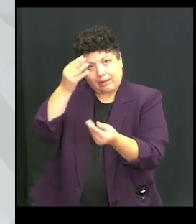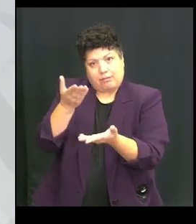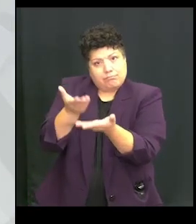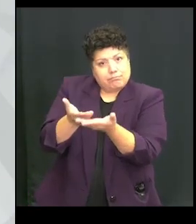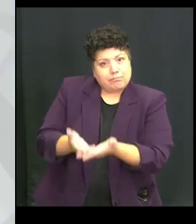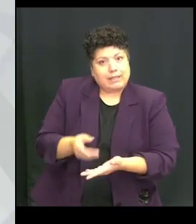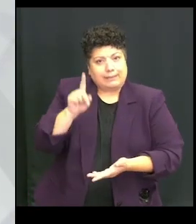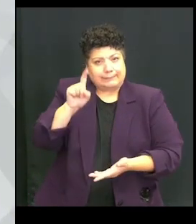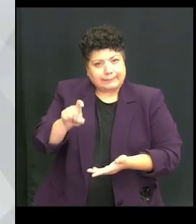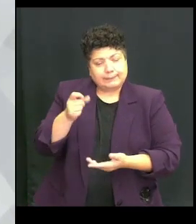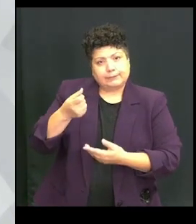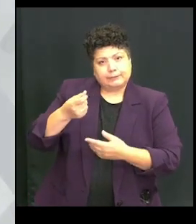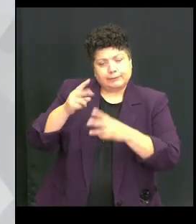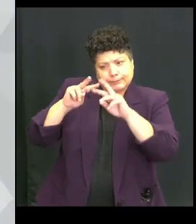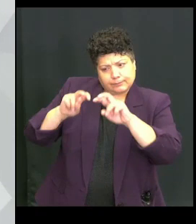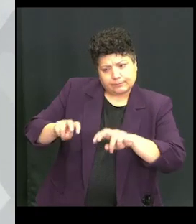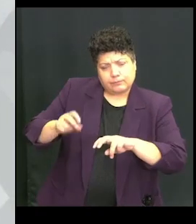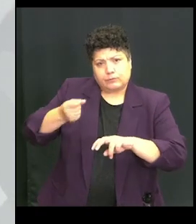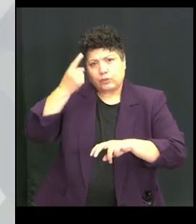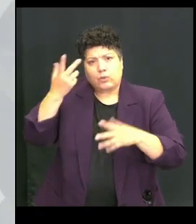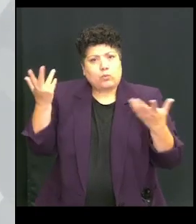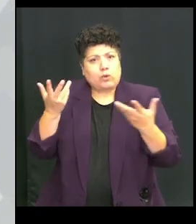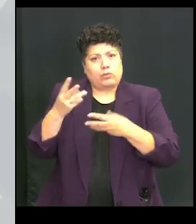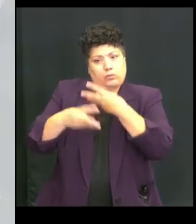We need to know what is actually happening out there with Canadians so